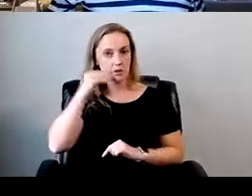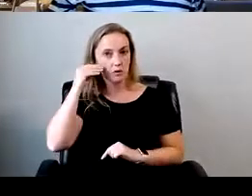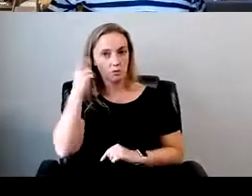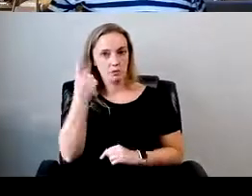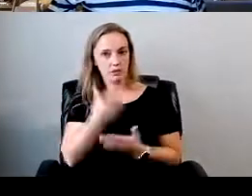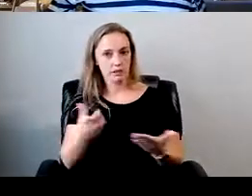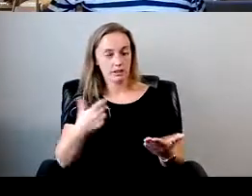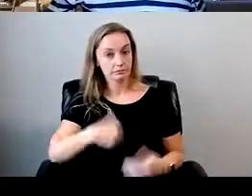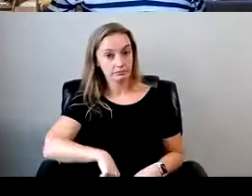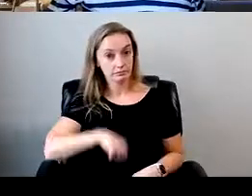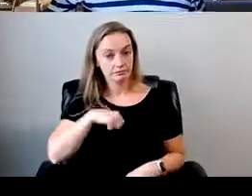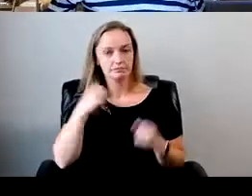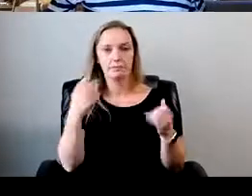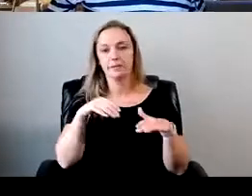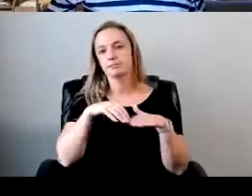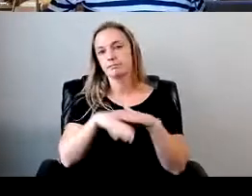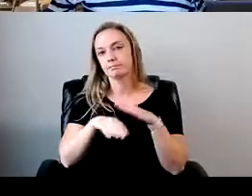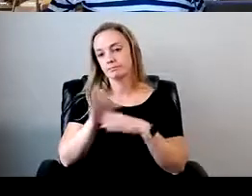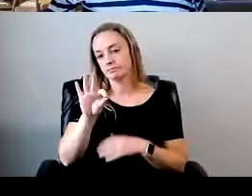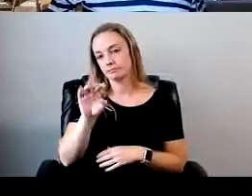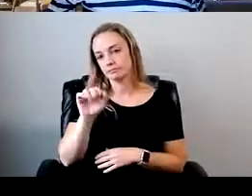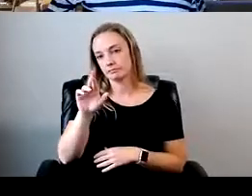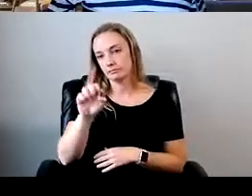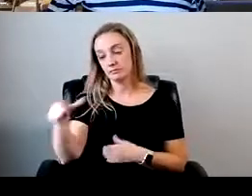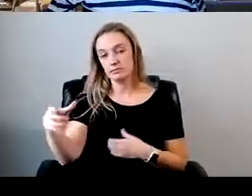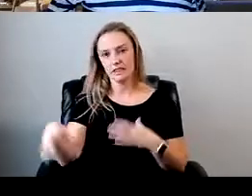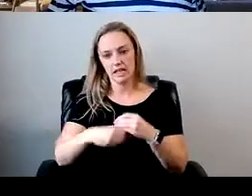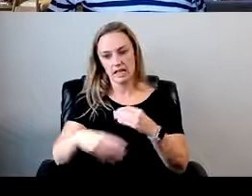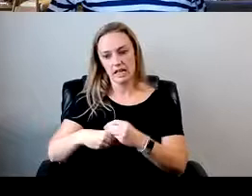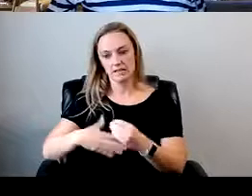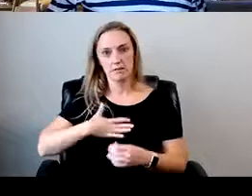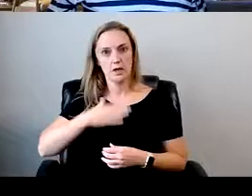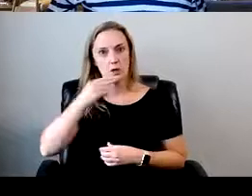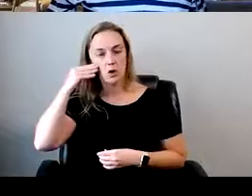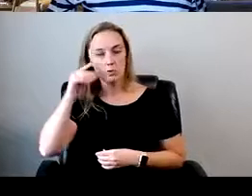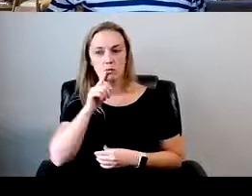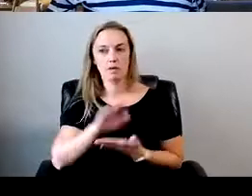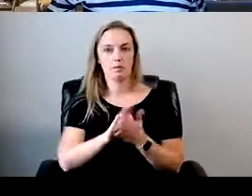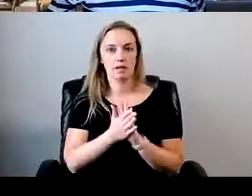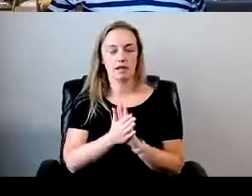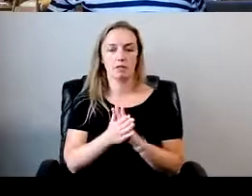is a lot of accessibility features they were building in the house had became super universally designed for our family.